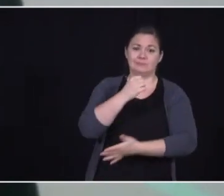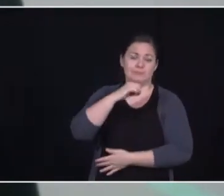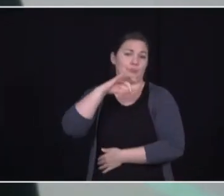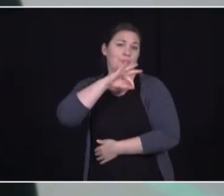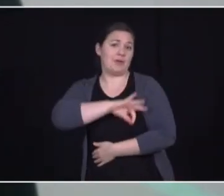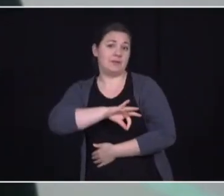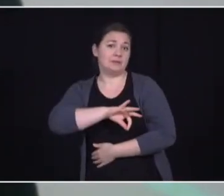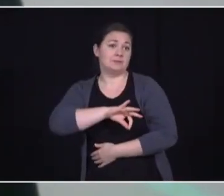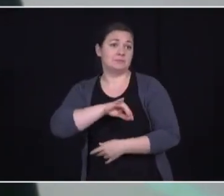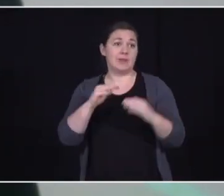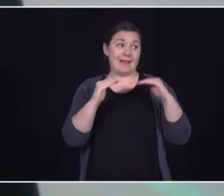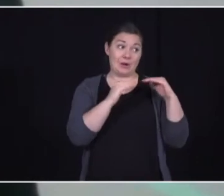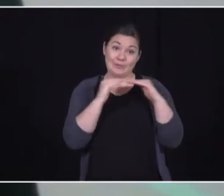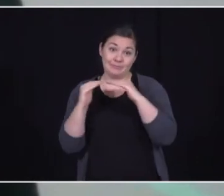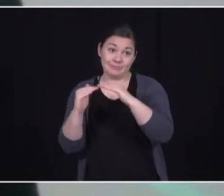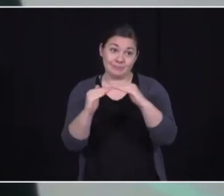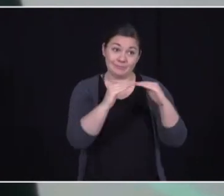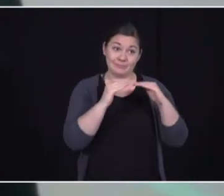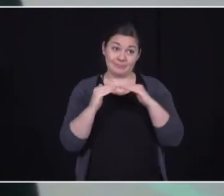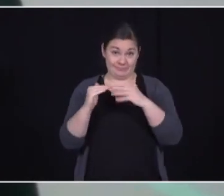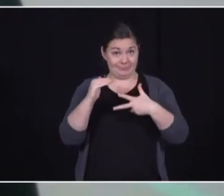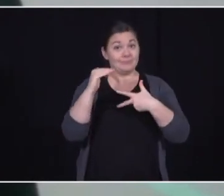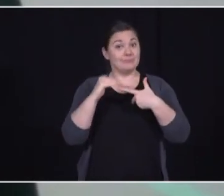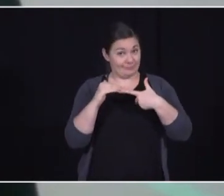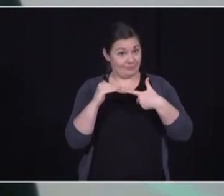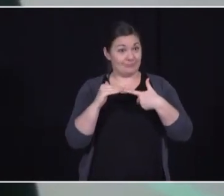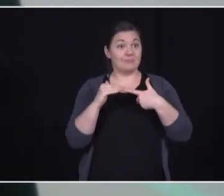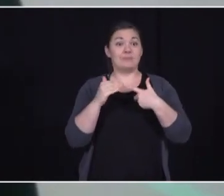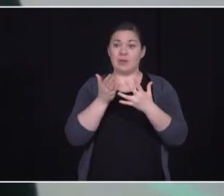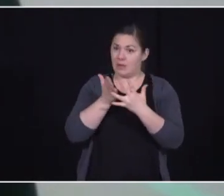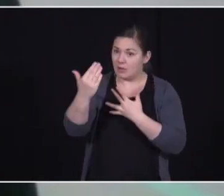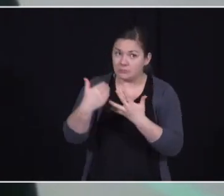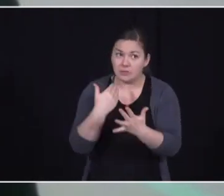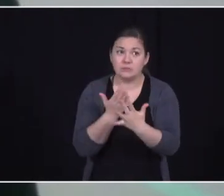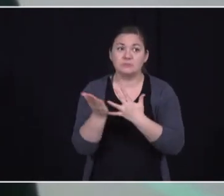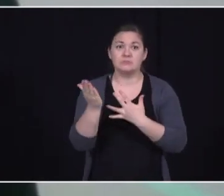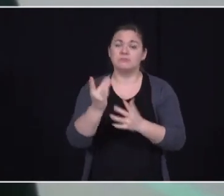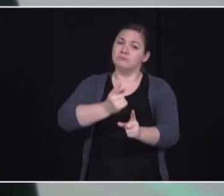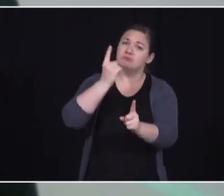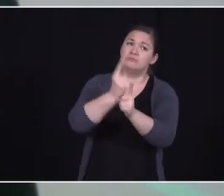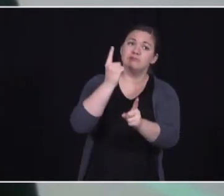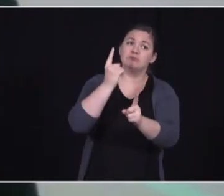fairness, transparency, legitimacy, and public trust, and I will walk